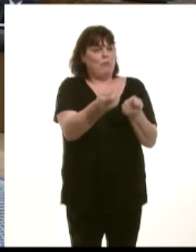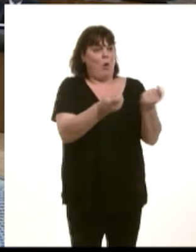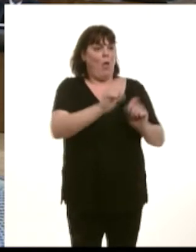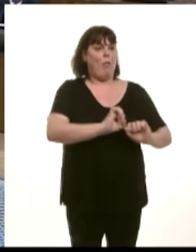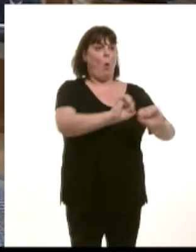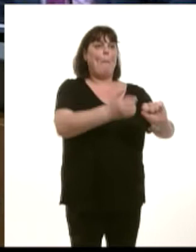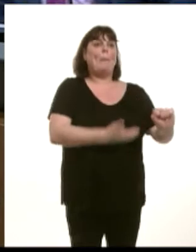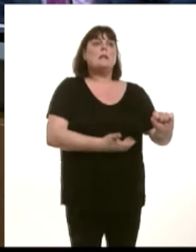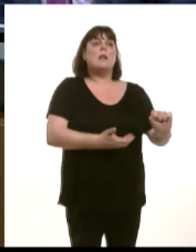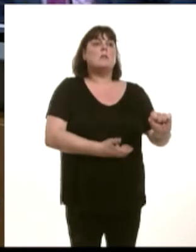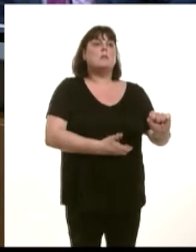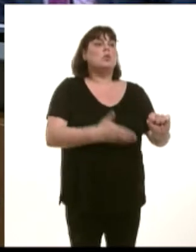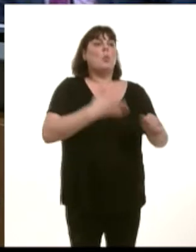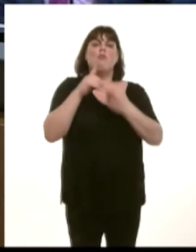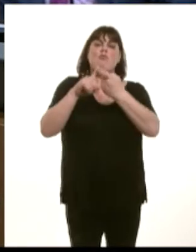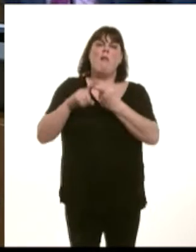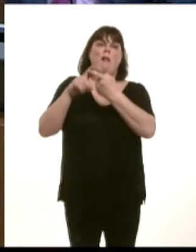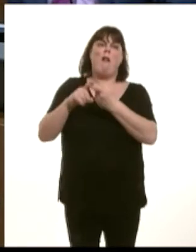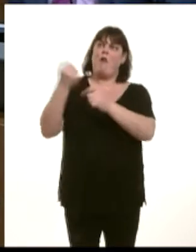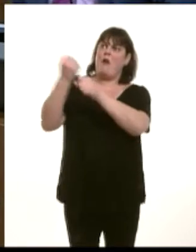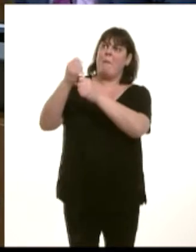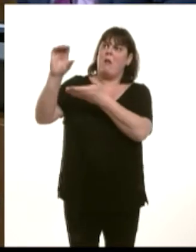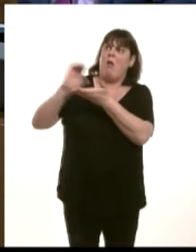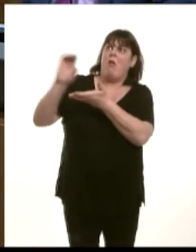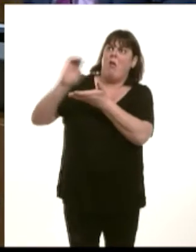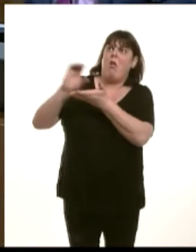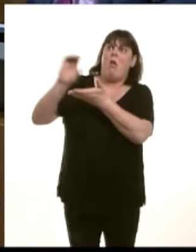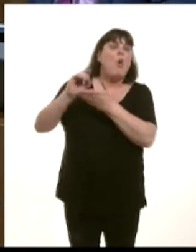than they are now, having to rely less on subsidies, which are important at the moment.